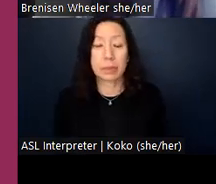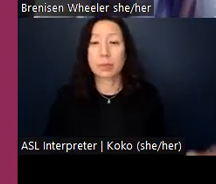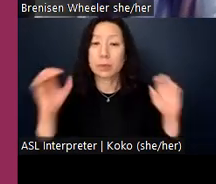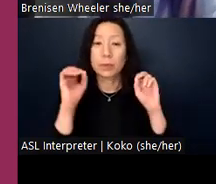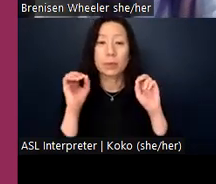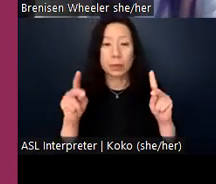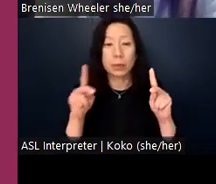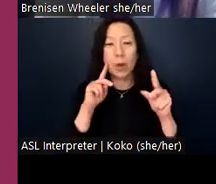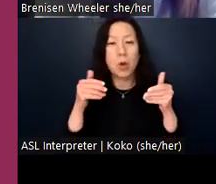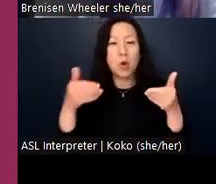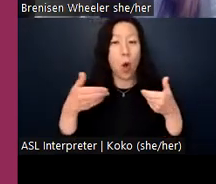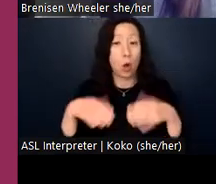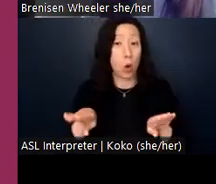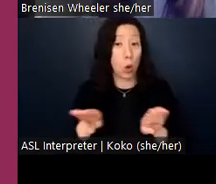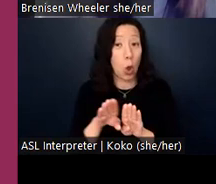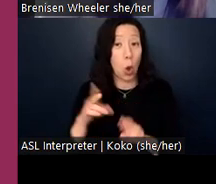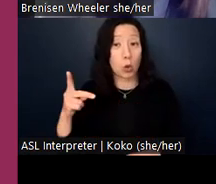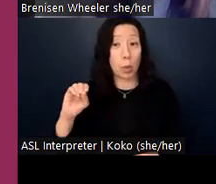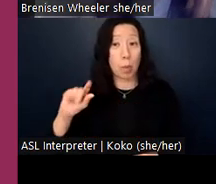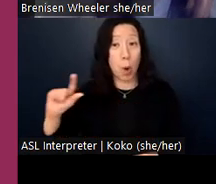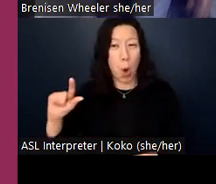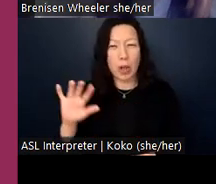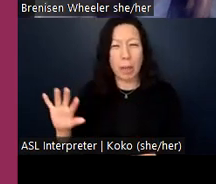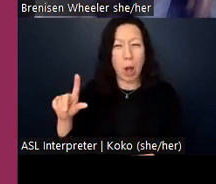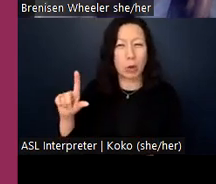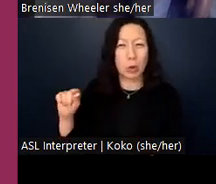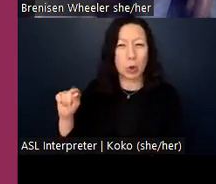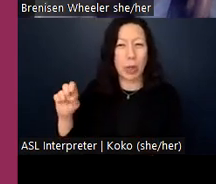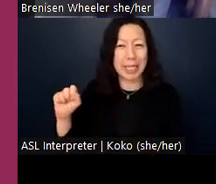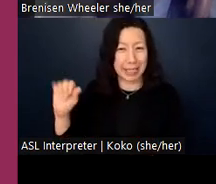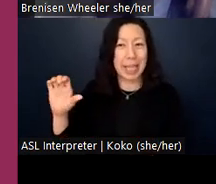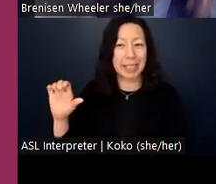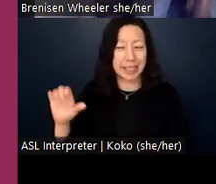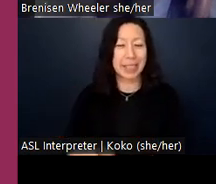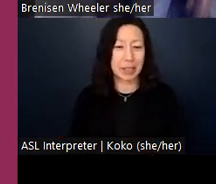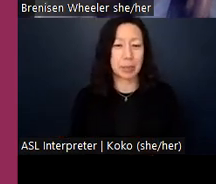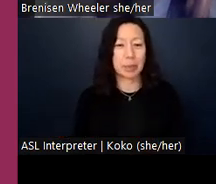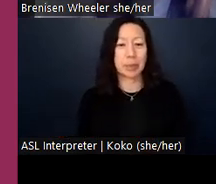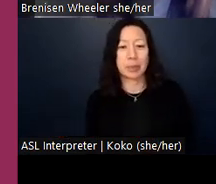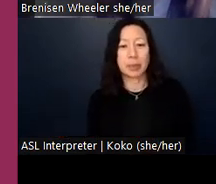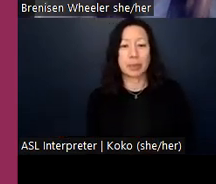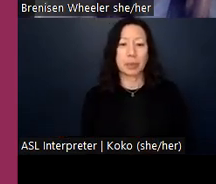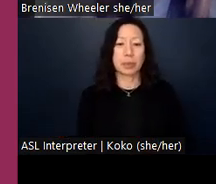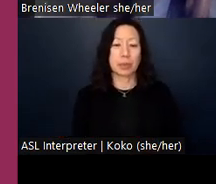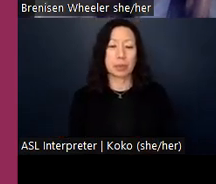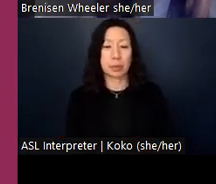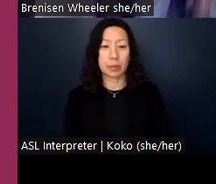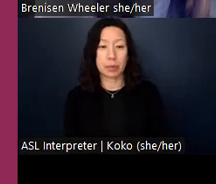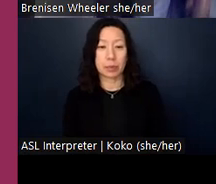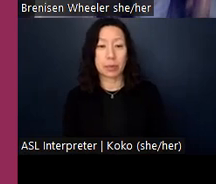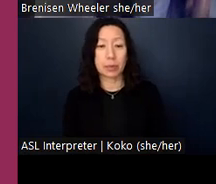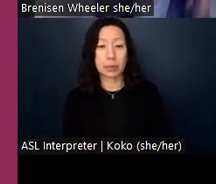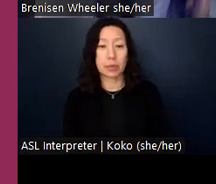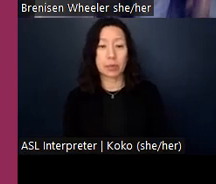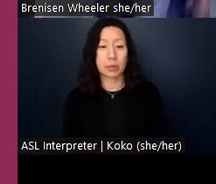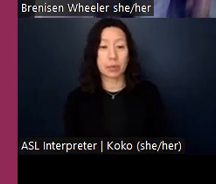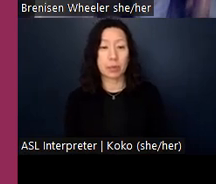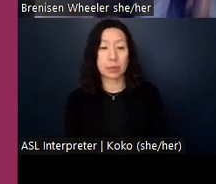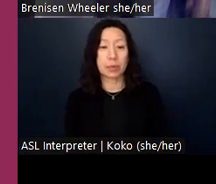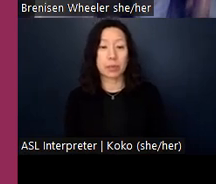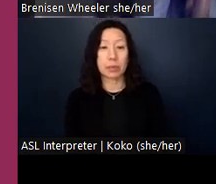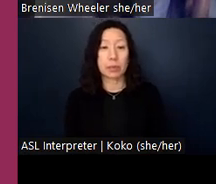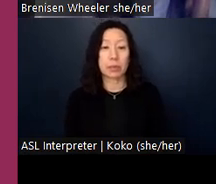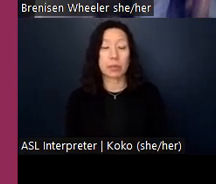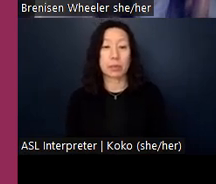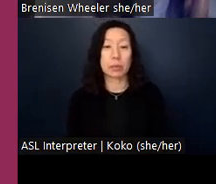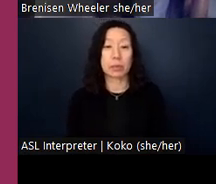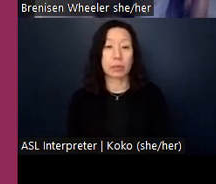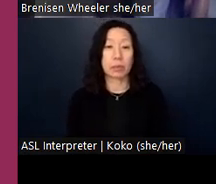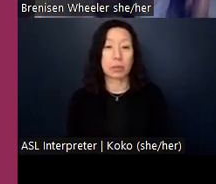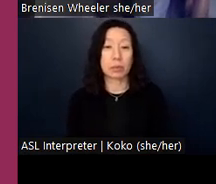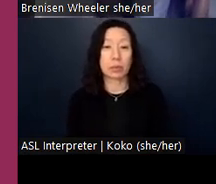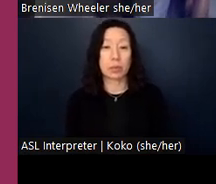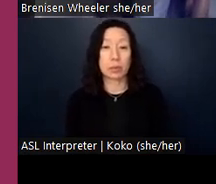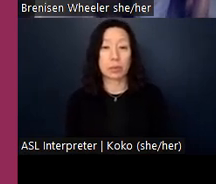out the poll in 20 s here 12:47:44 A few folks are sneaking in some